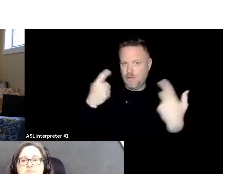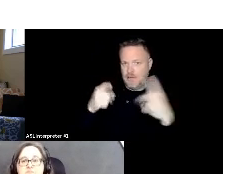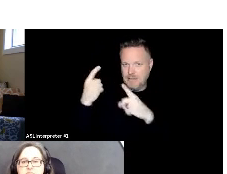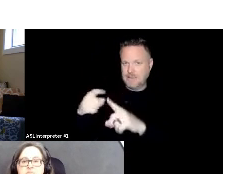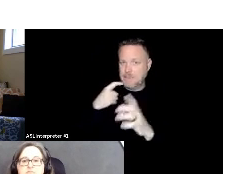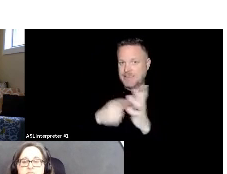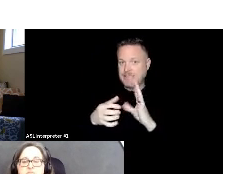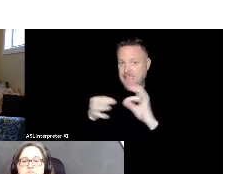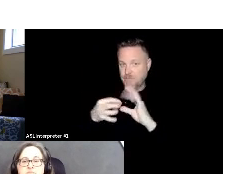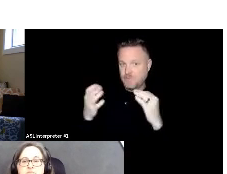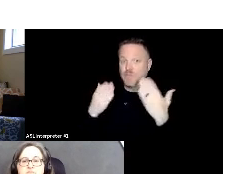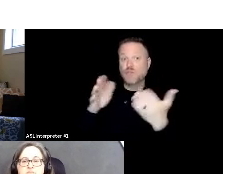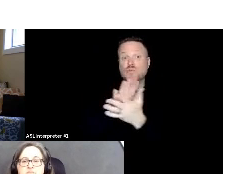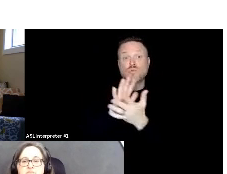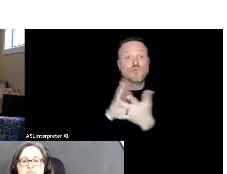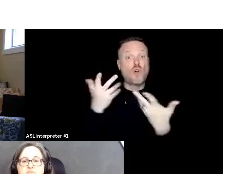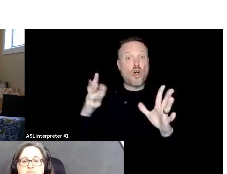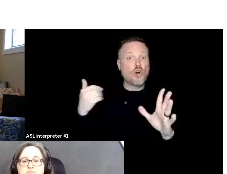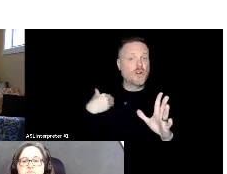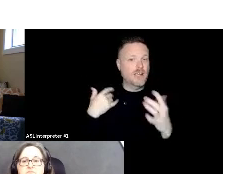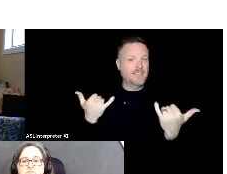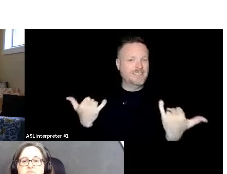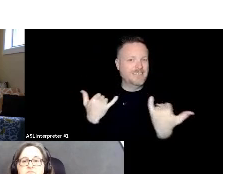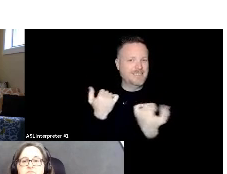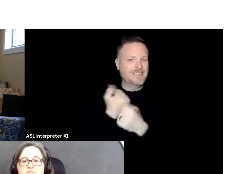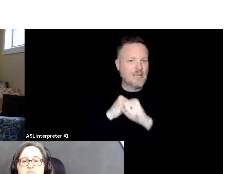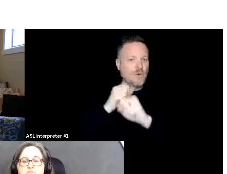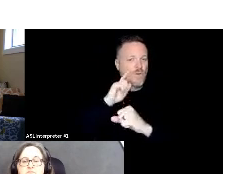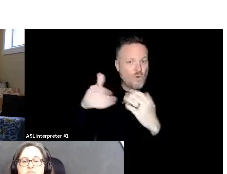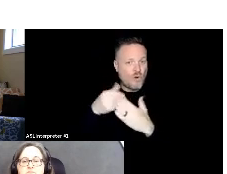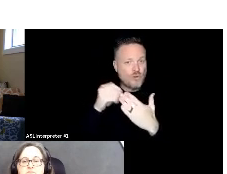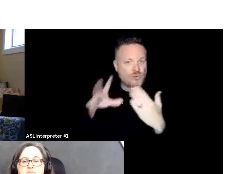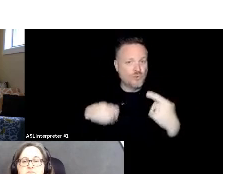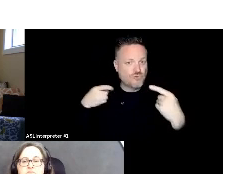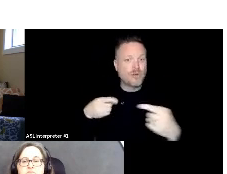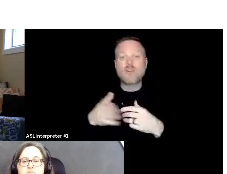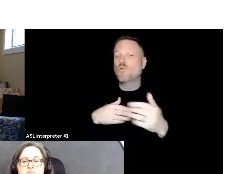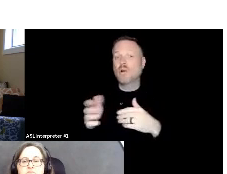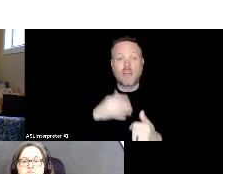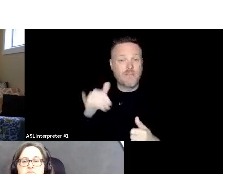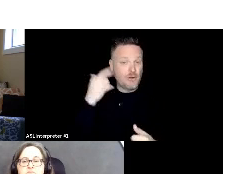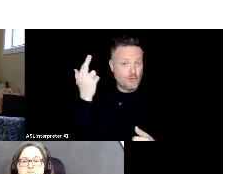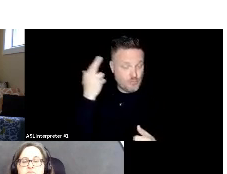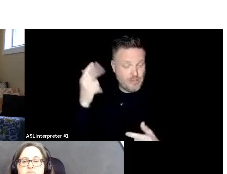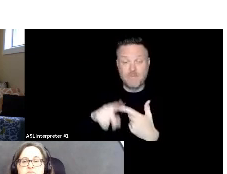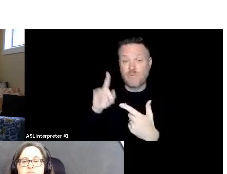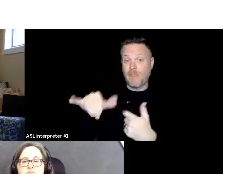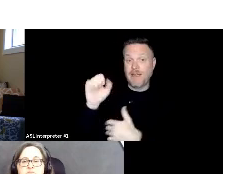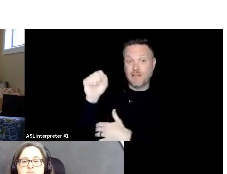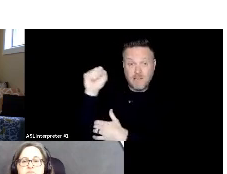suggest that schools already have existing safeguards for all students who struggle regardless of the reason. So concussion or brain injury would be